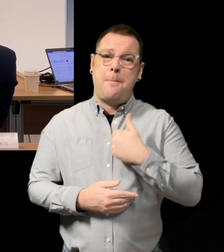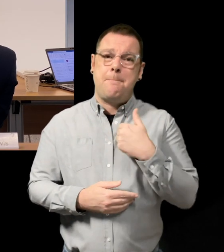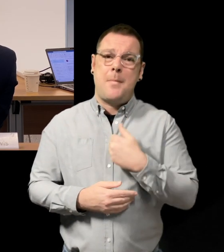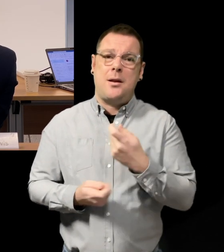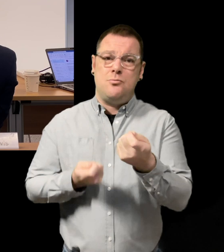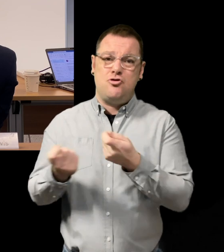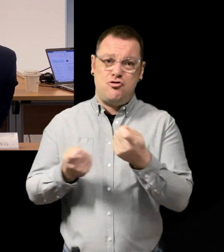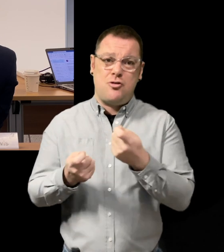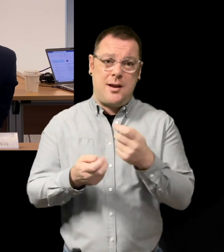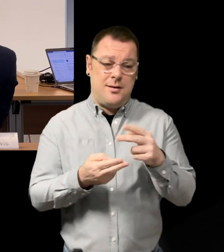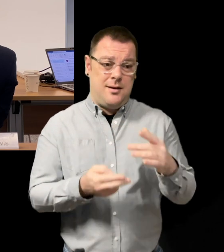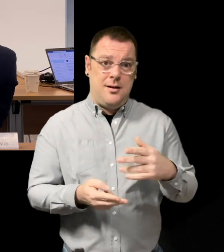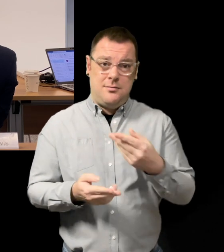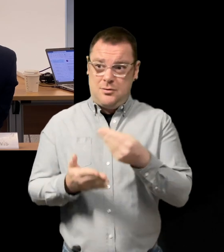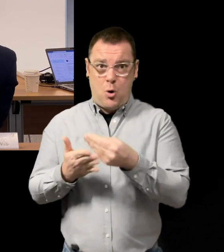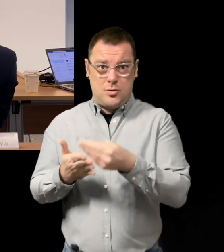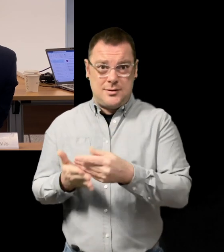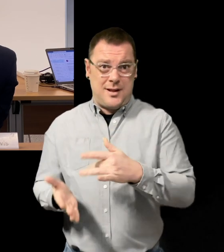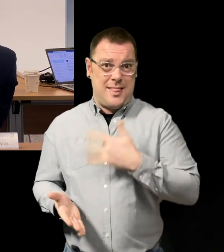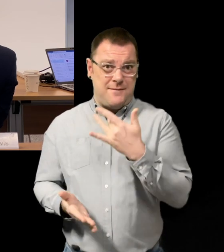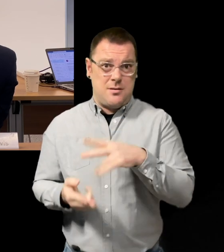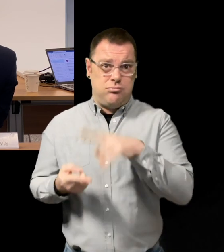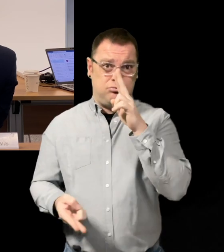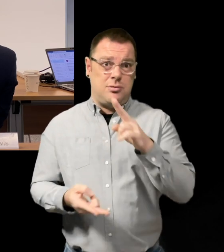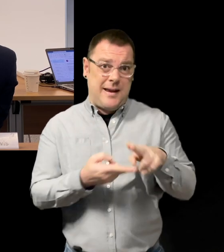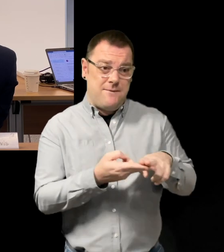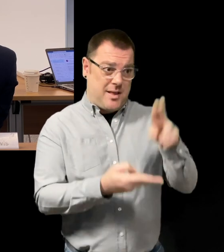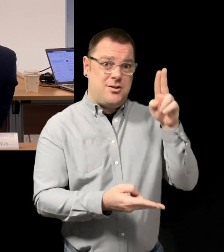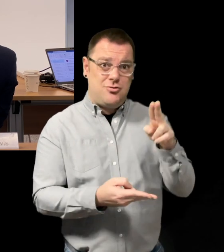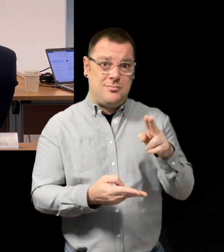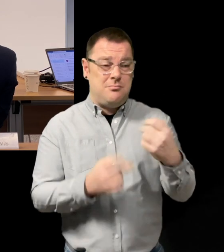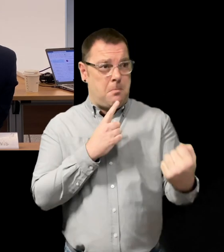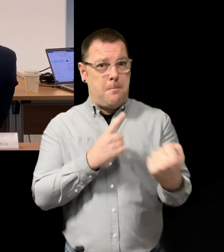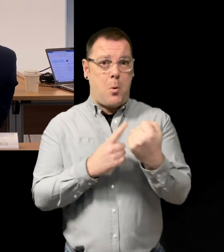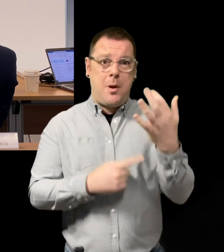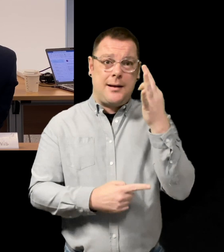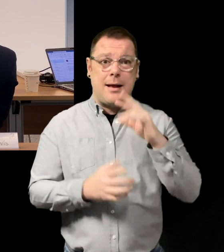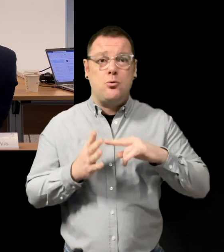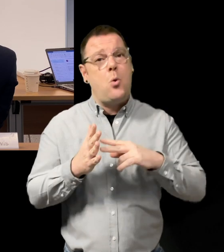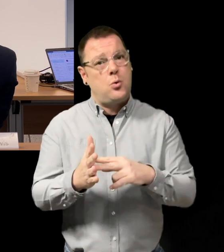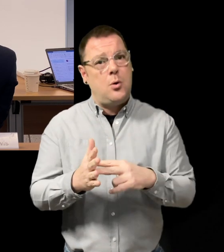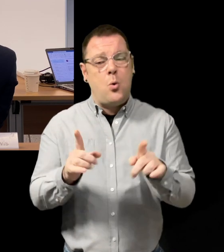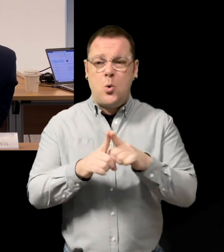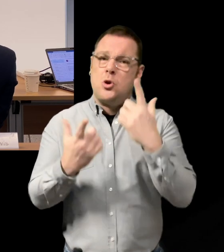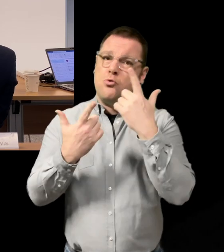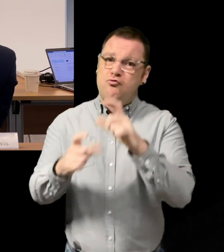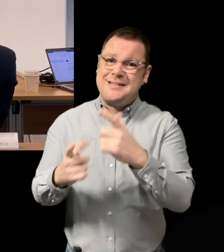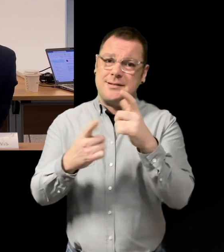increased inflation and interest rates have all impacted the Council as an organisation as well as our residents.